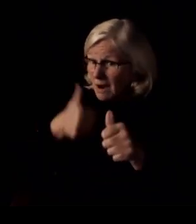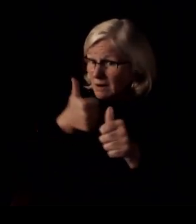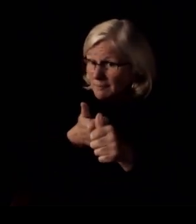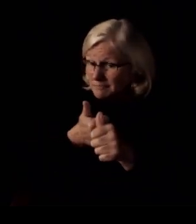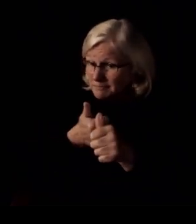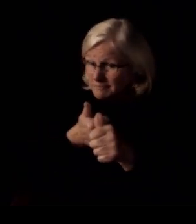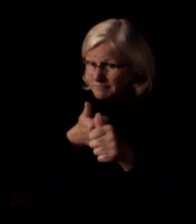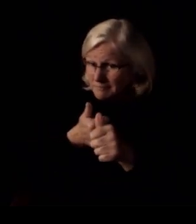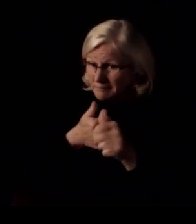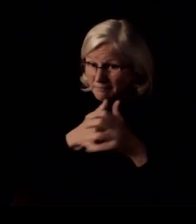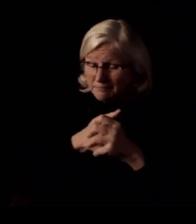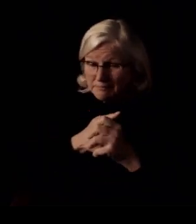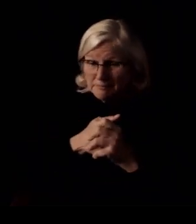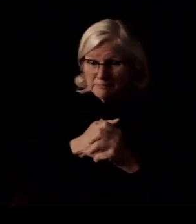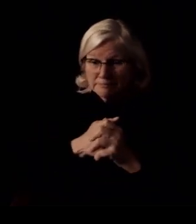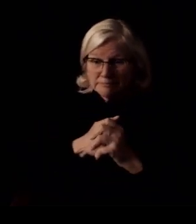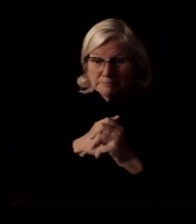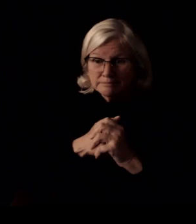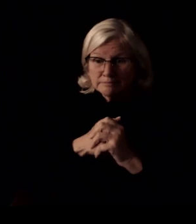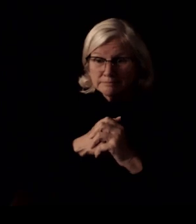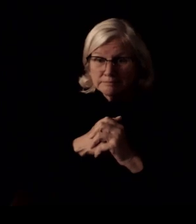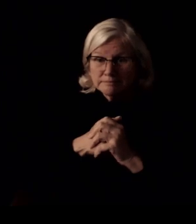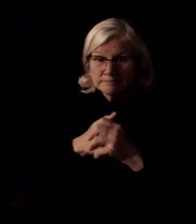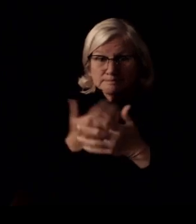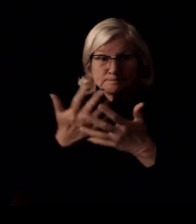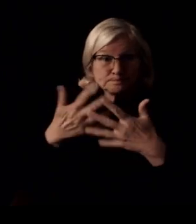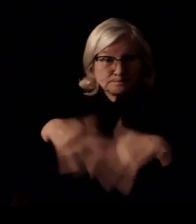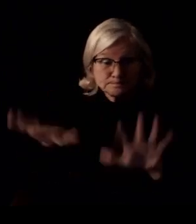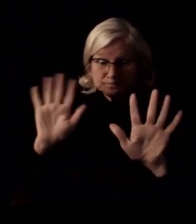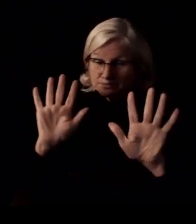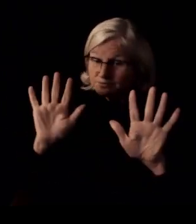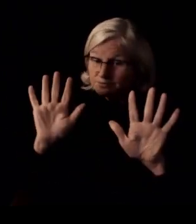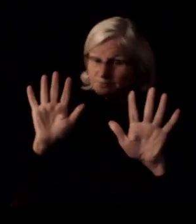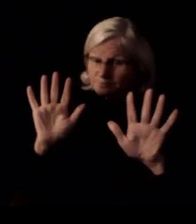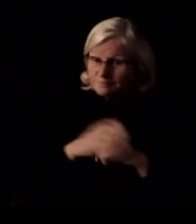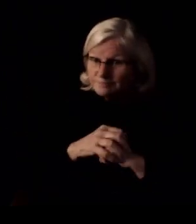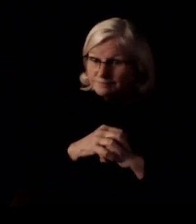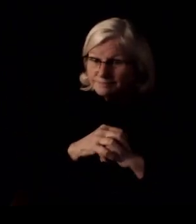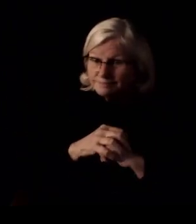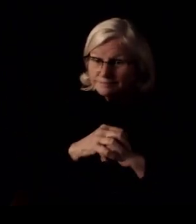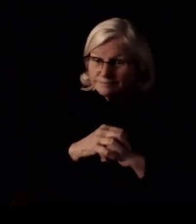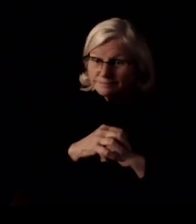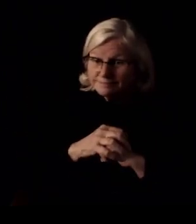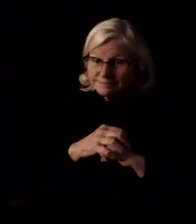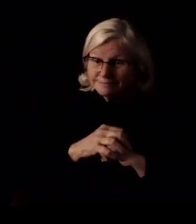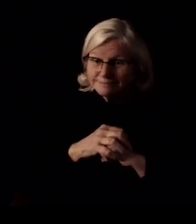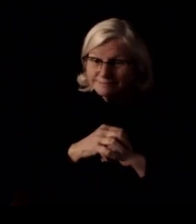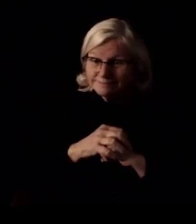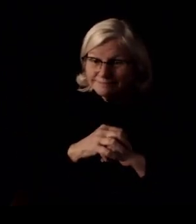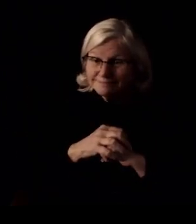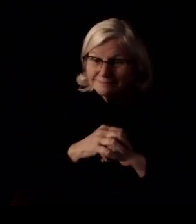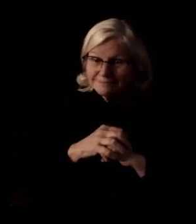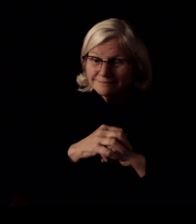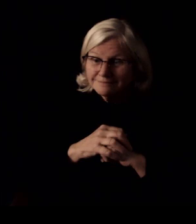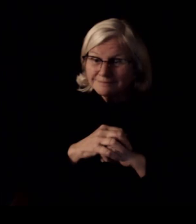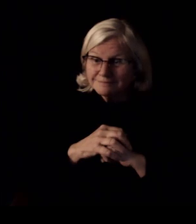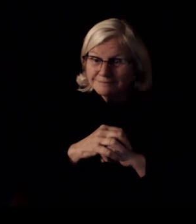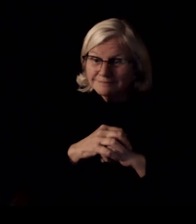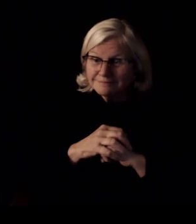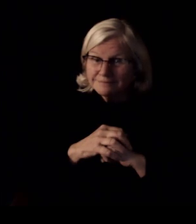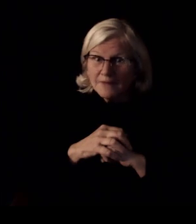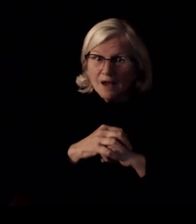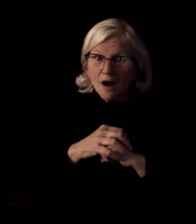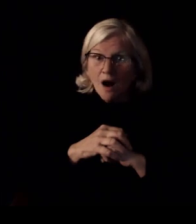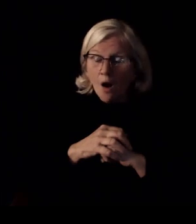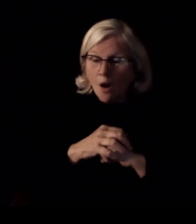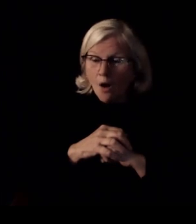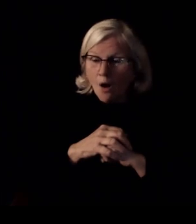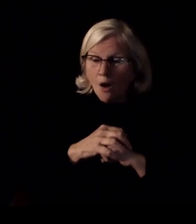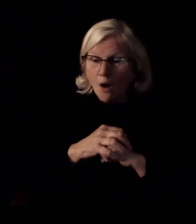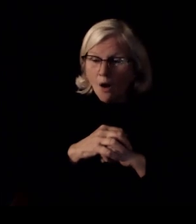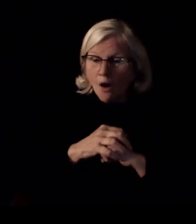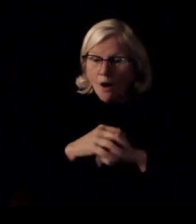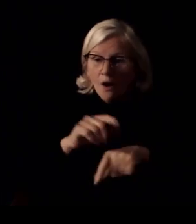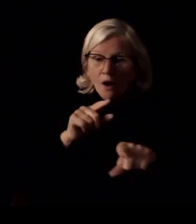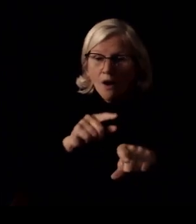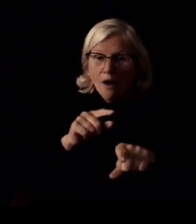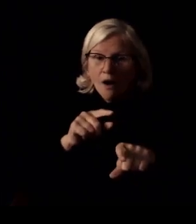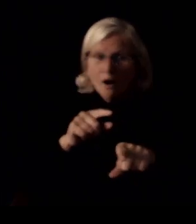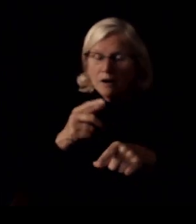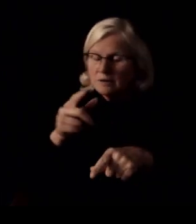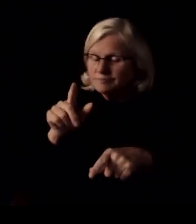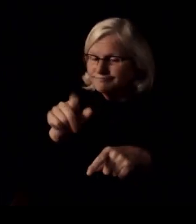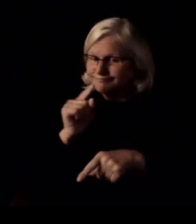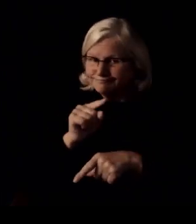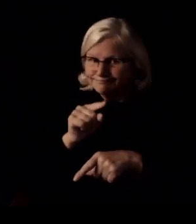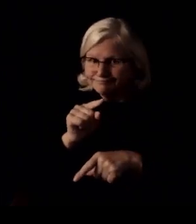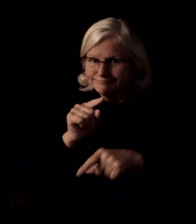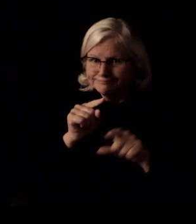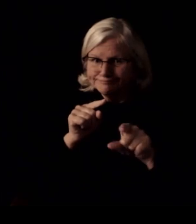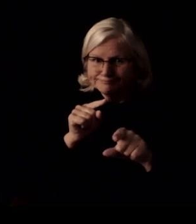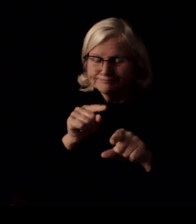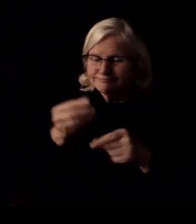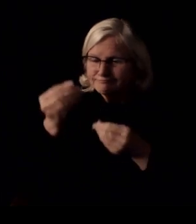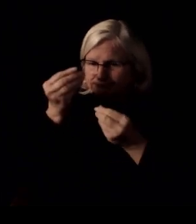with respect to you know new types of testing that are coming on the market that may be